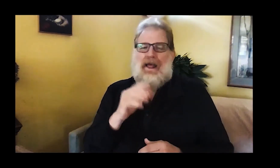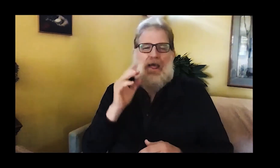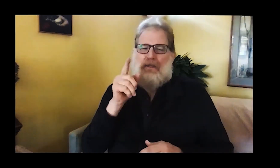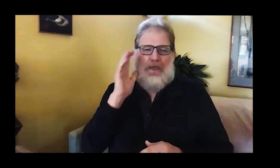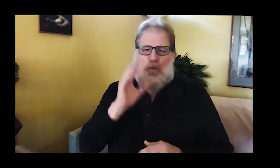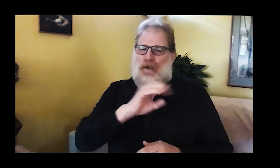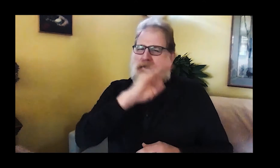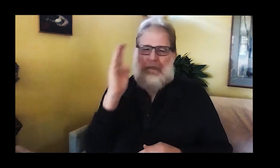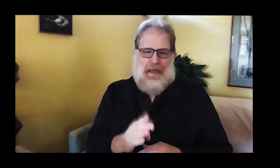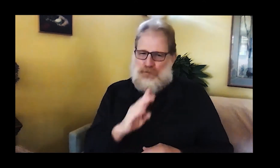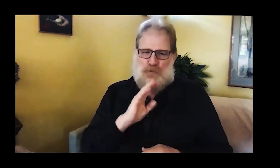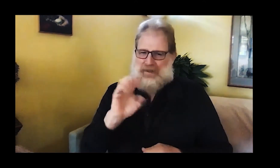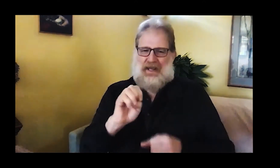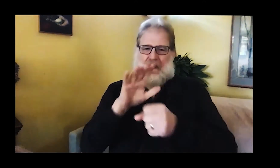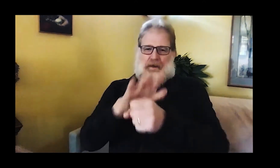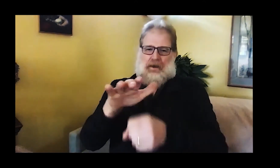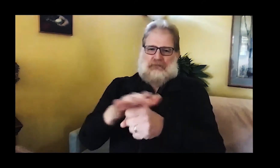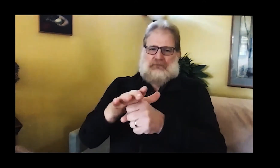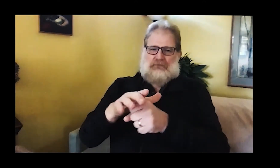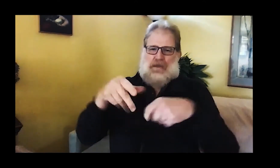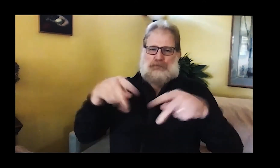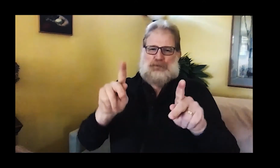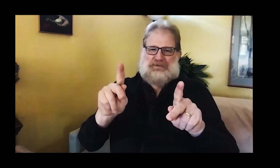You know, there will never be enough opportunity.